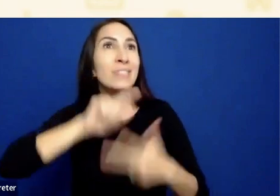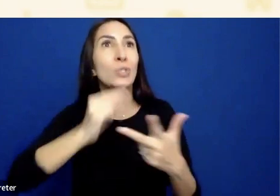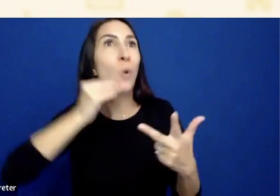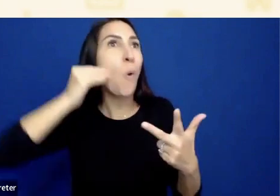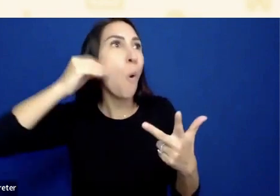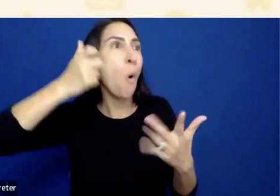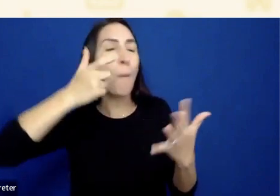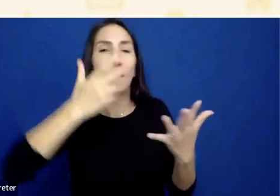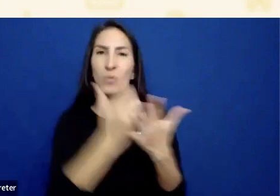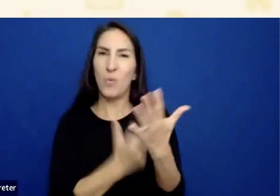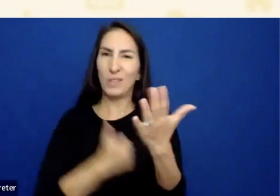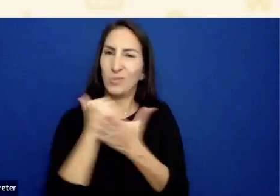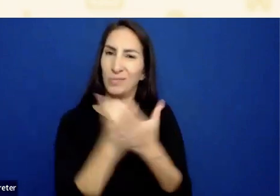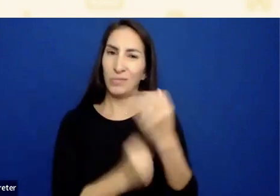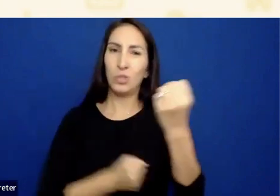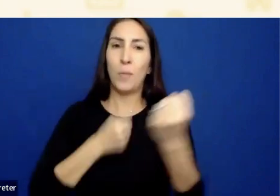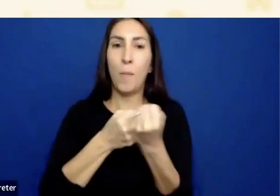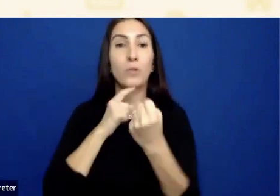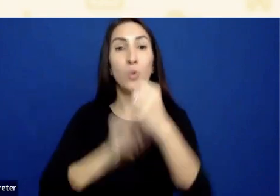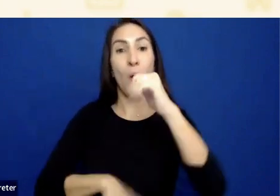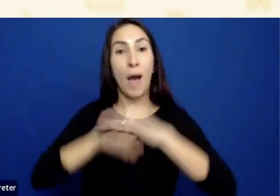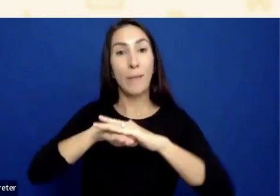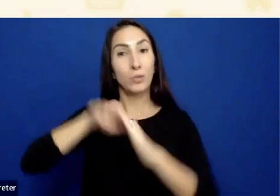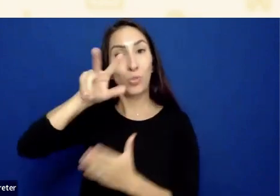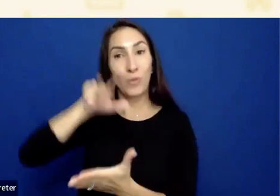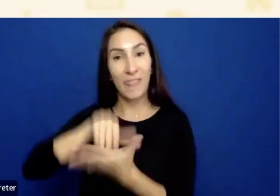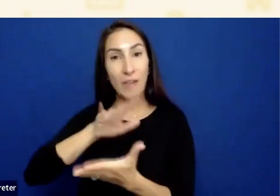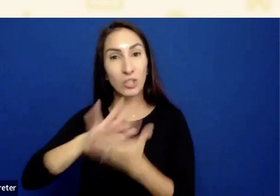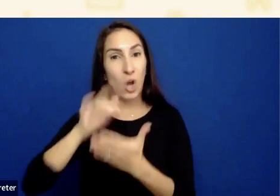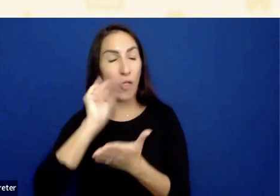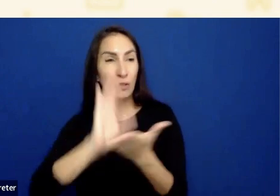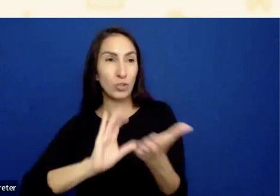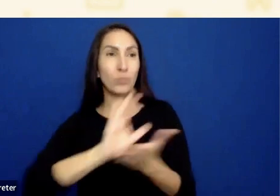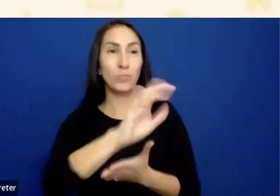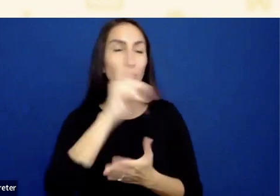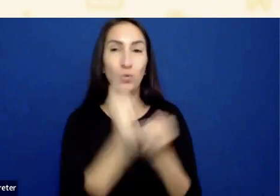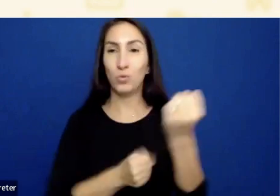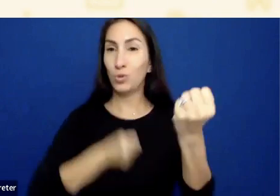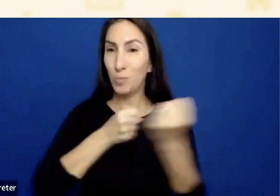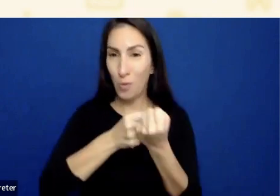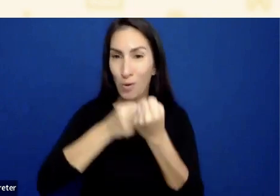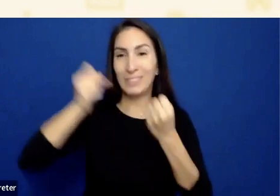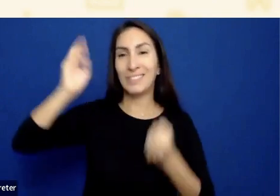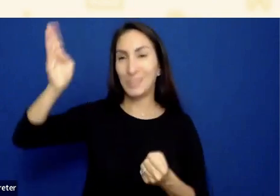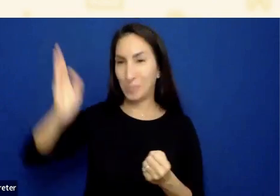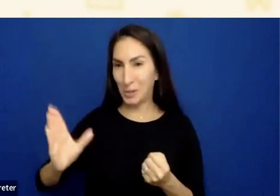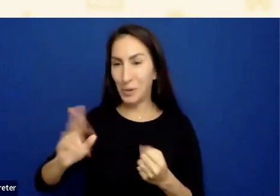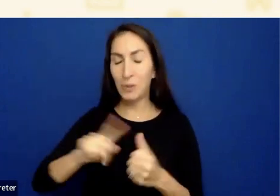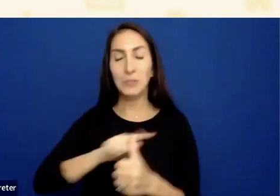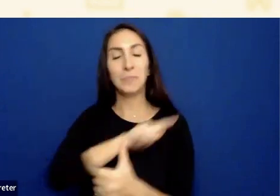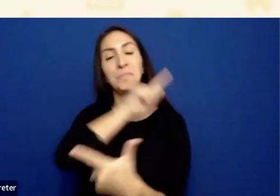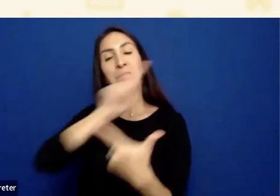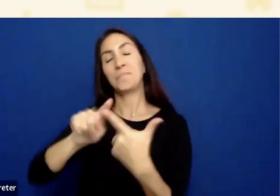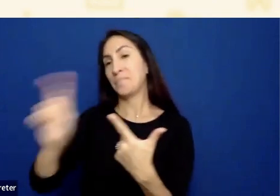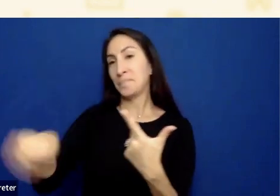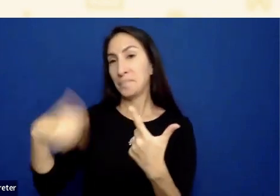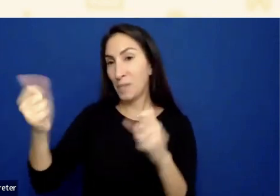So up to $3,000. So that's one scenario. Another scenario is an accessibility person who works